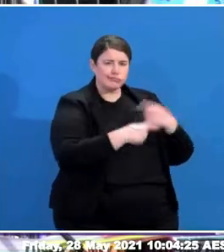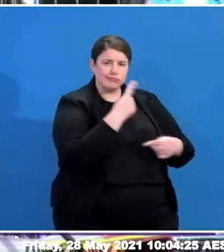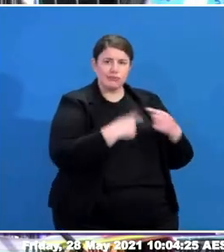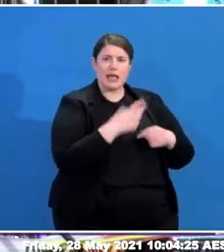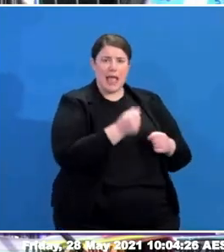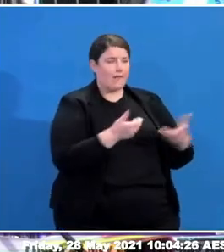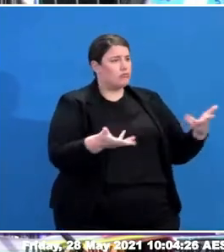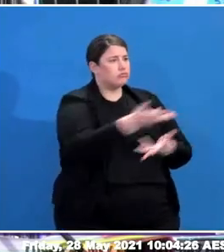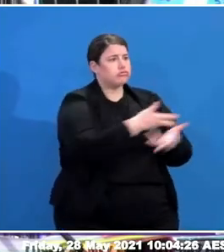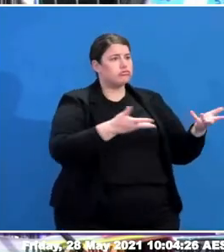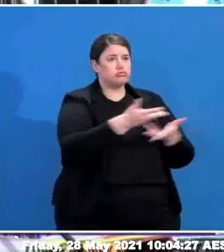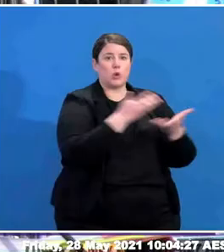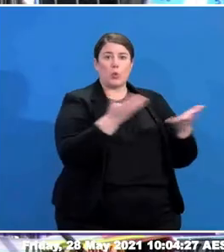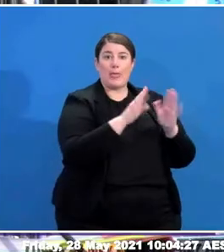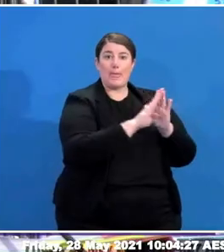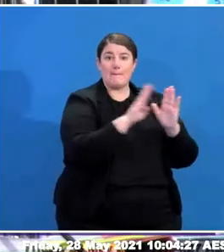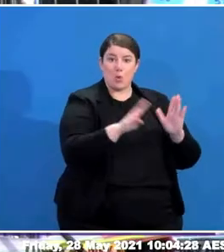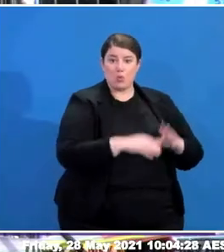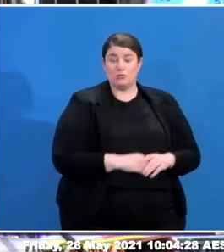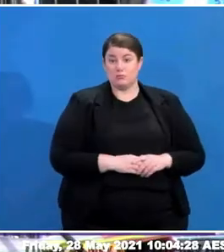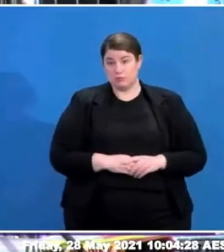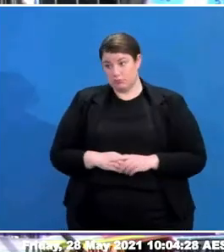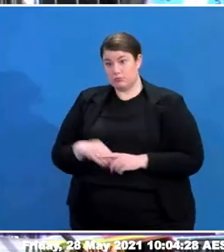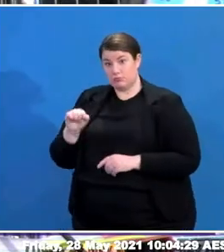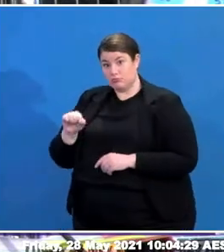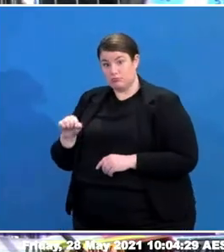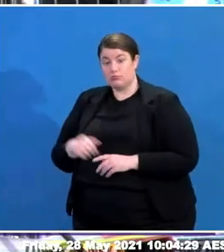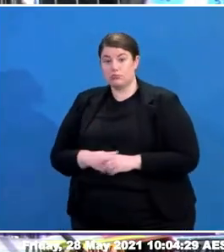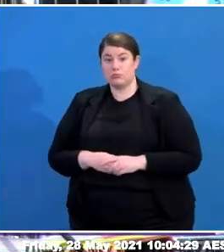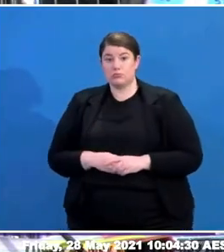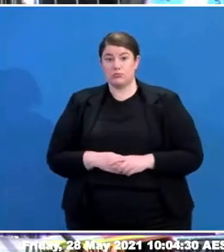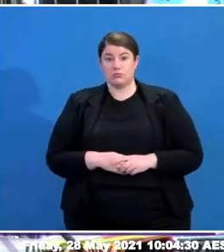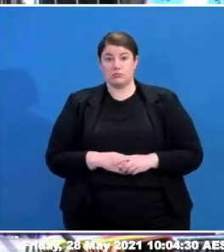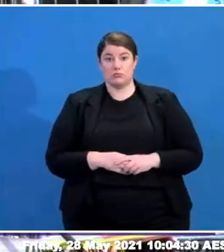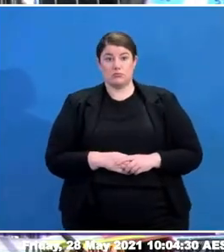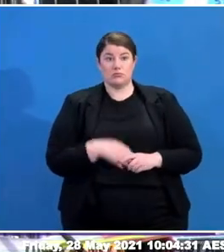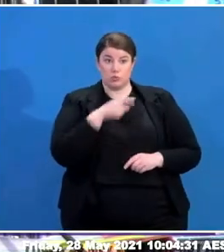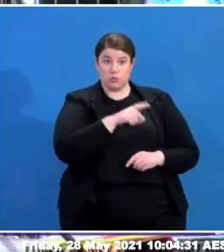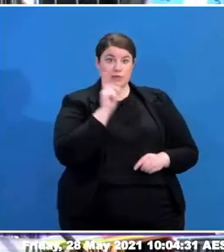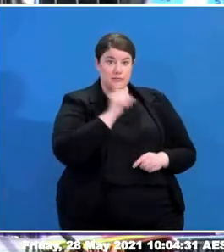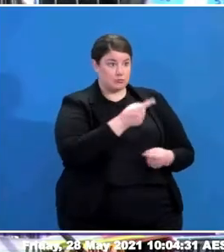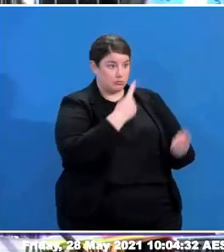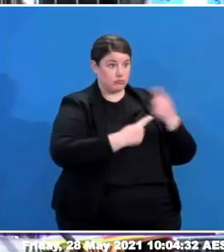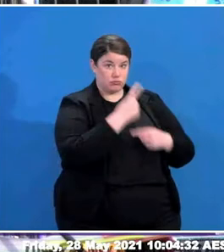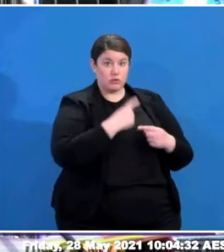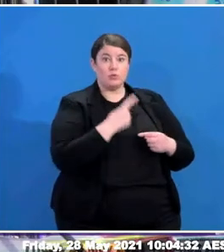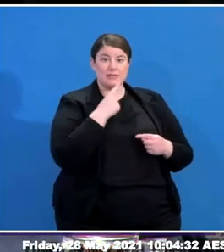fulsome discussion at the board? That is my understanding. And my understanding of your evidence yesterday is that that would be reflected in the minutes.